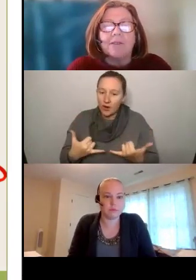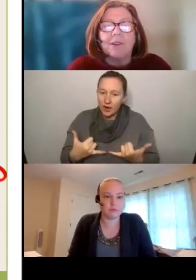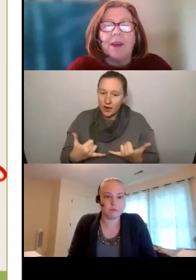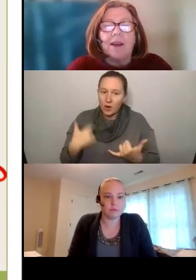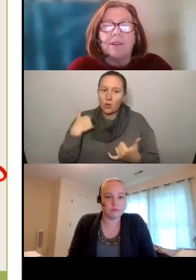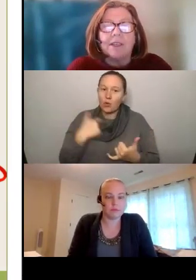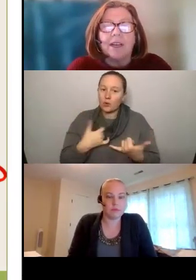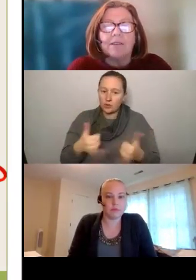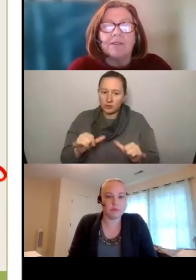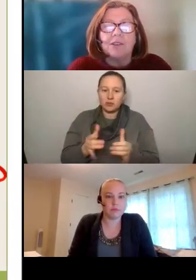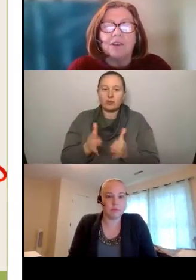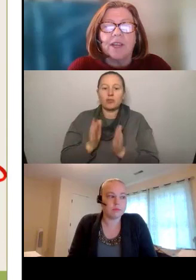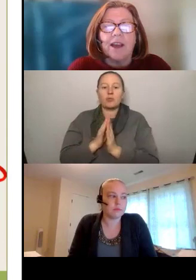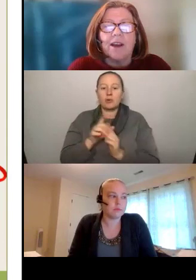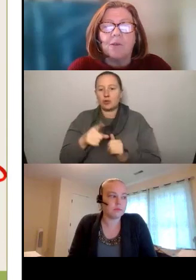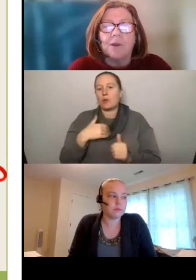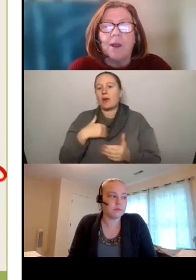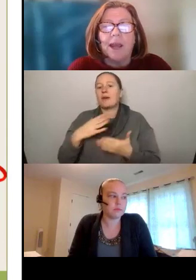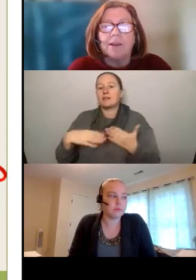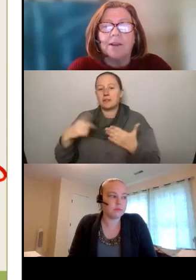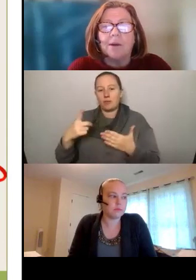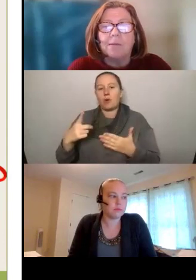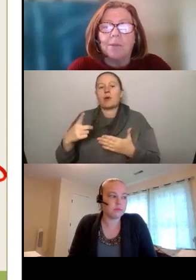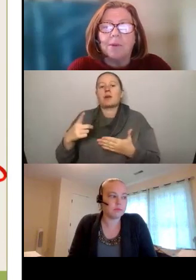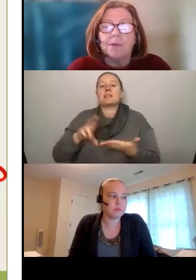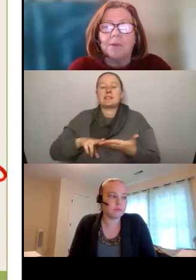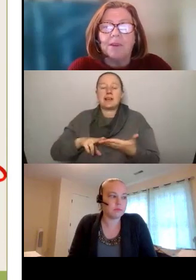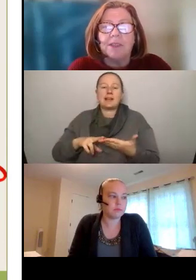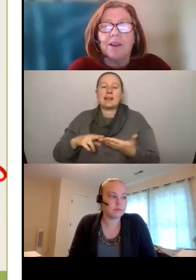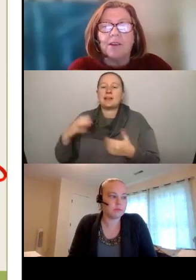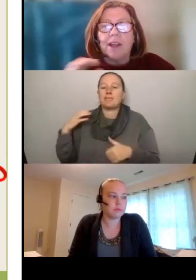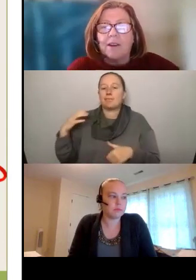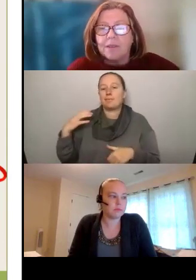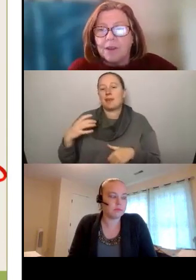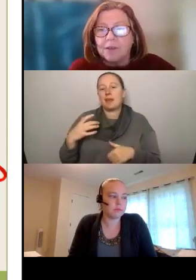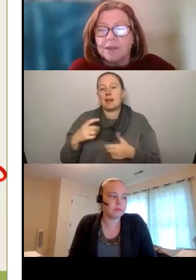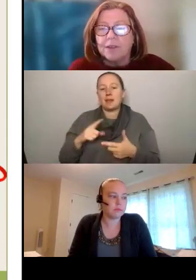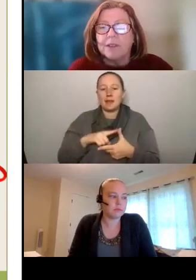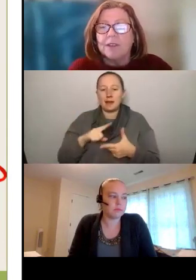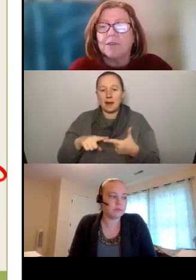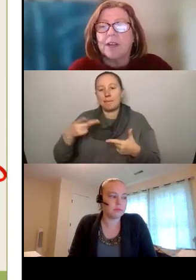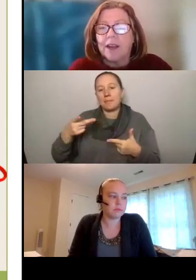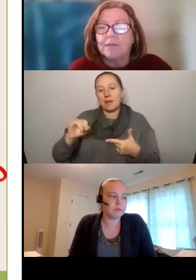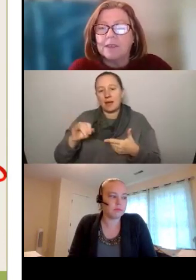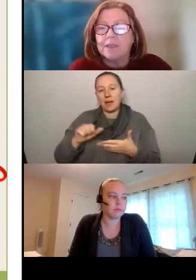if you have a signing official account and a principal investigator account. Those live in different accounts.